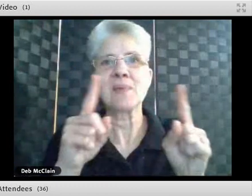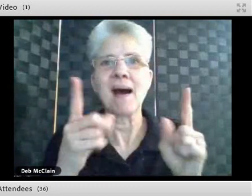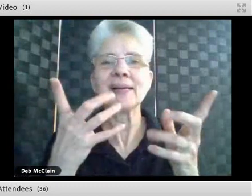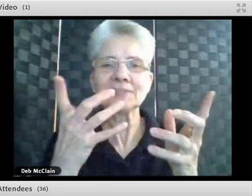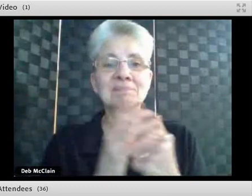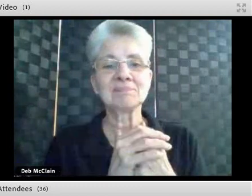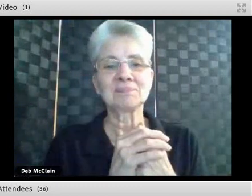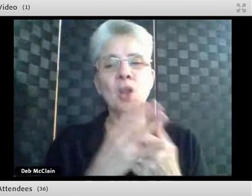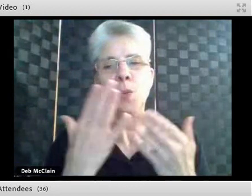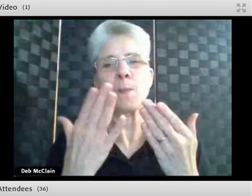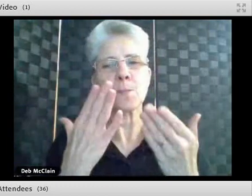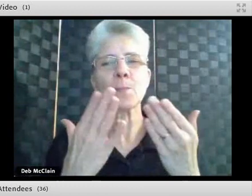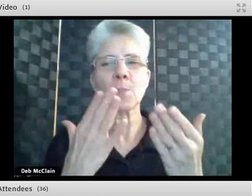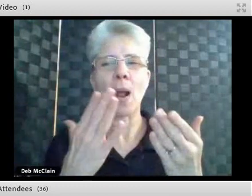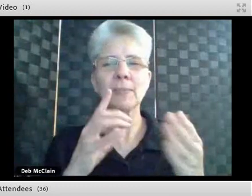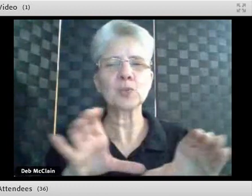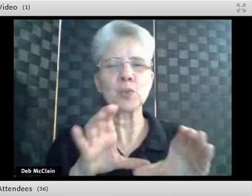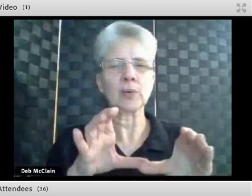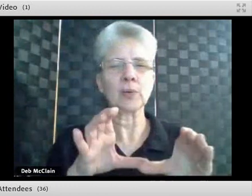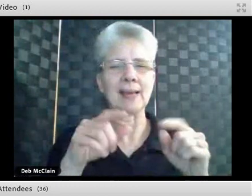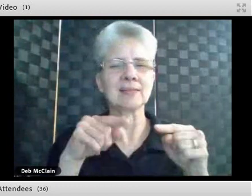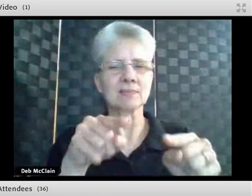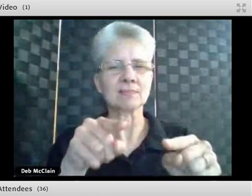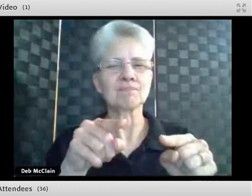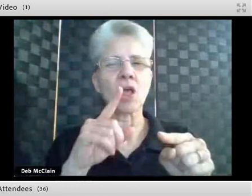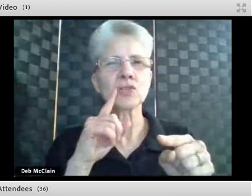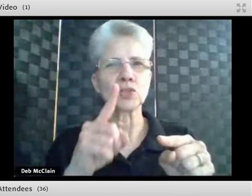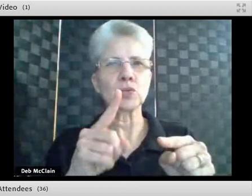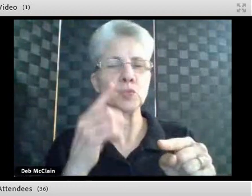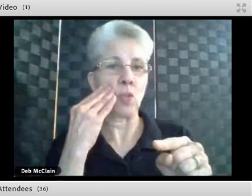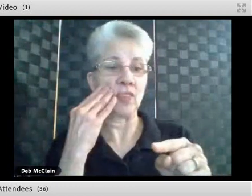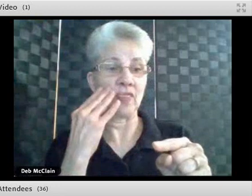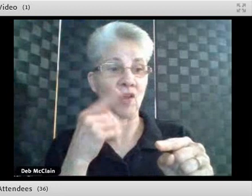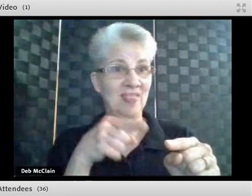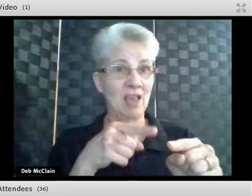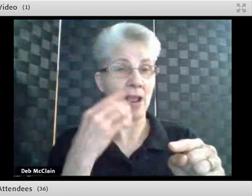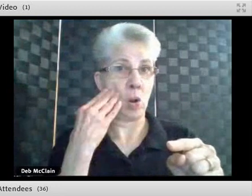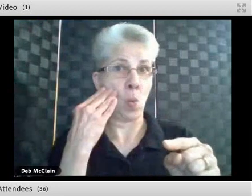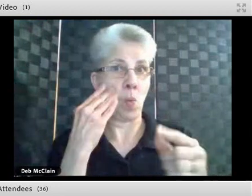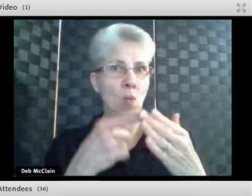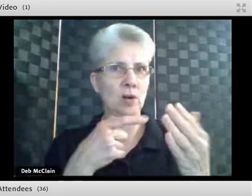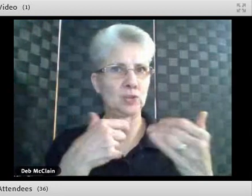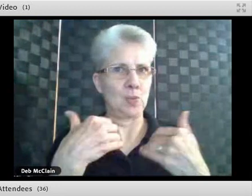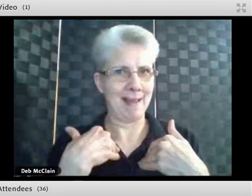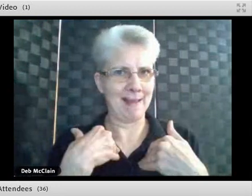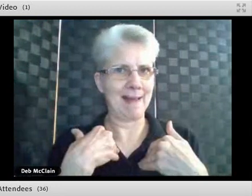but you're probably doing okay as long as you know they exist and you know you're aware of what you've got